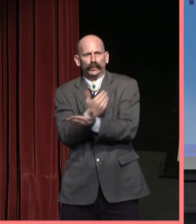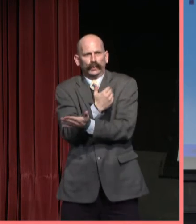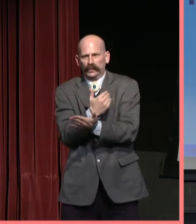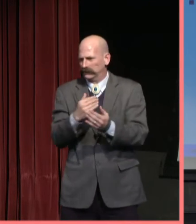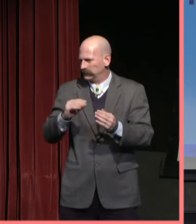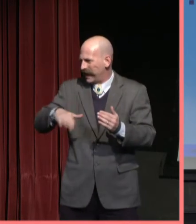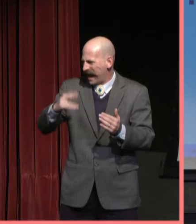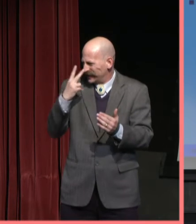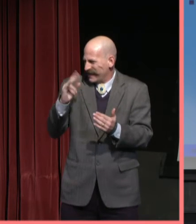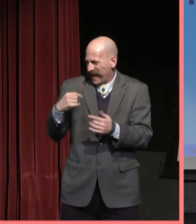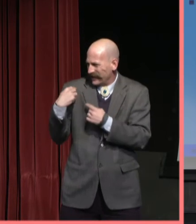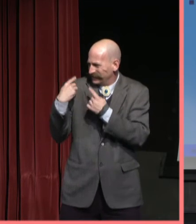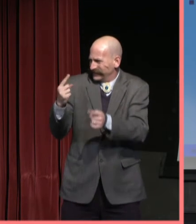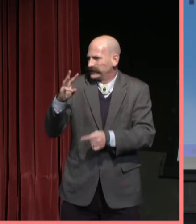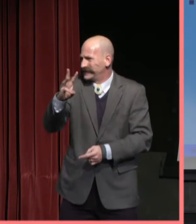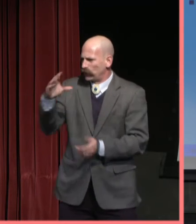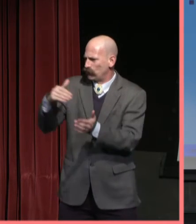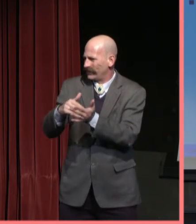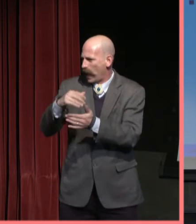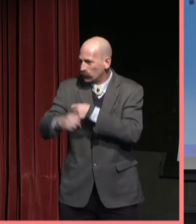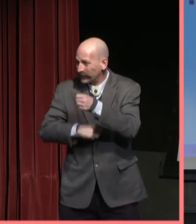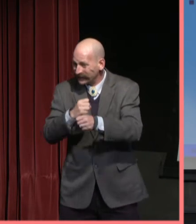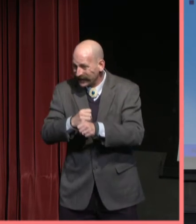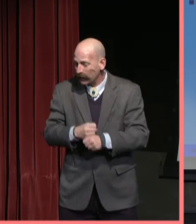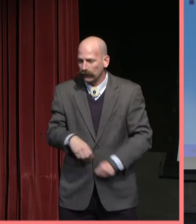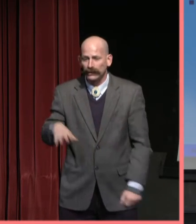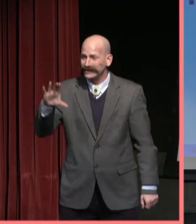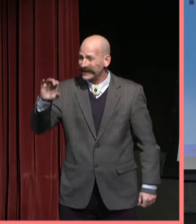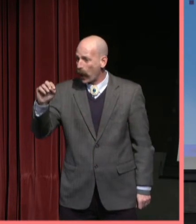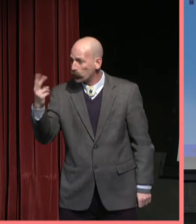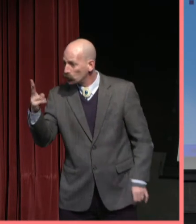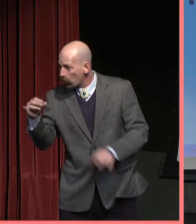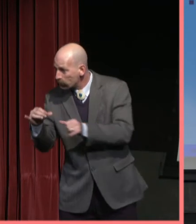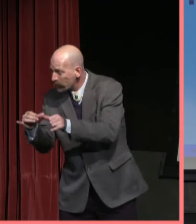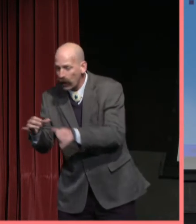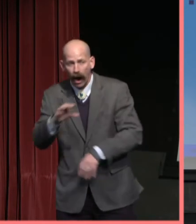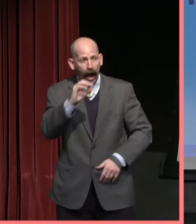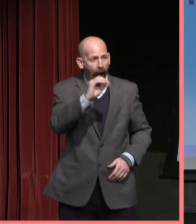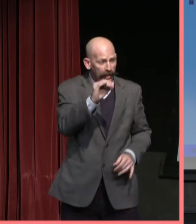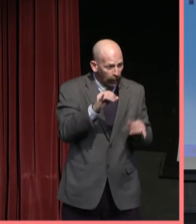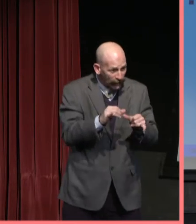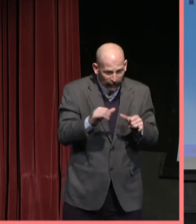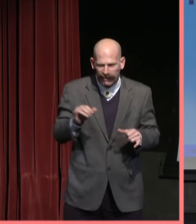Atmospheric CO2 and oxygen measurements can quantify the ocean and land carbon syncs,